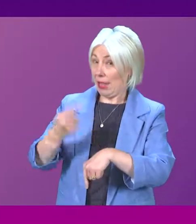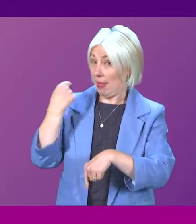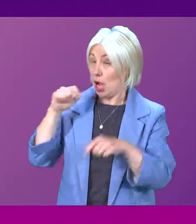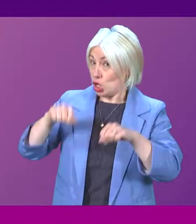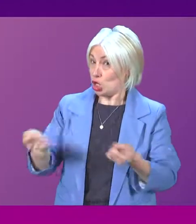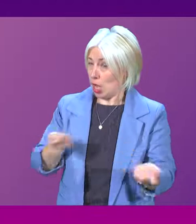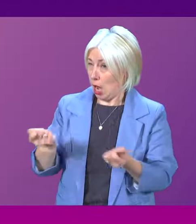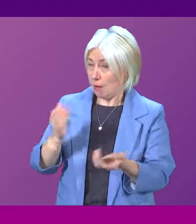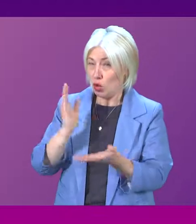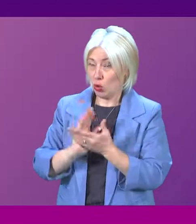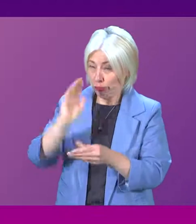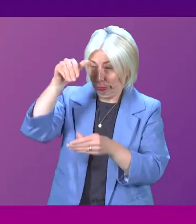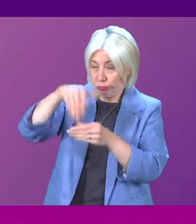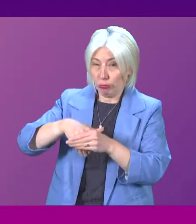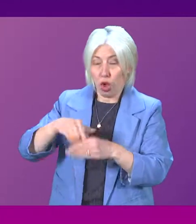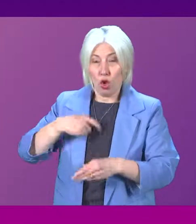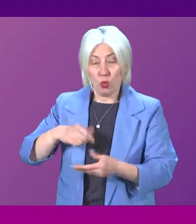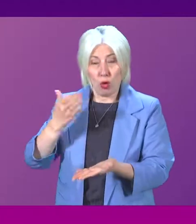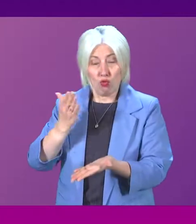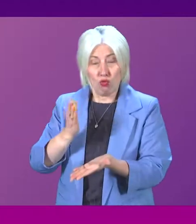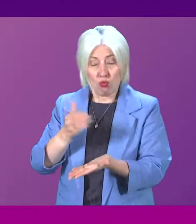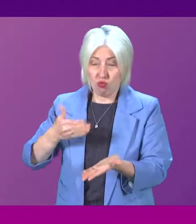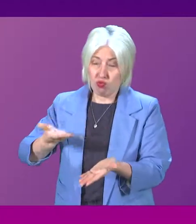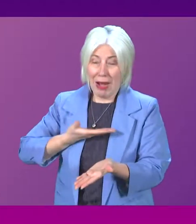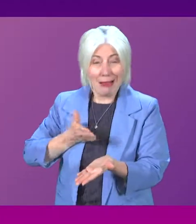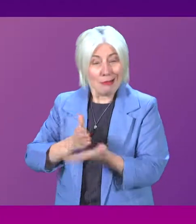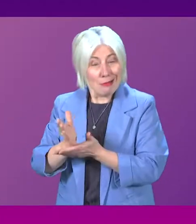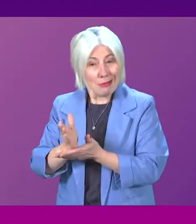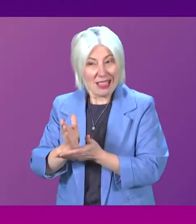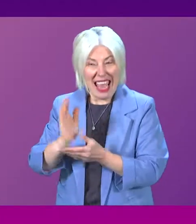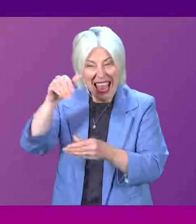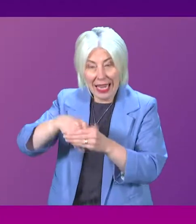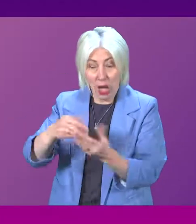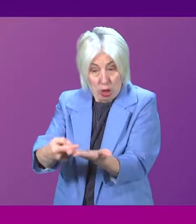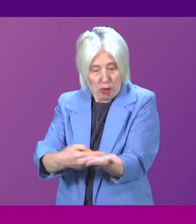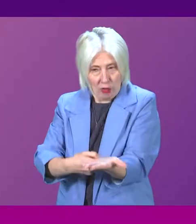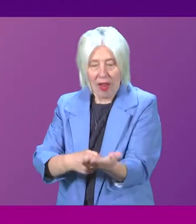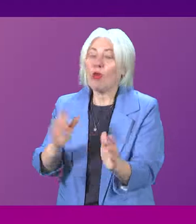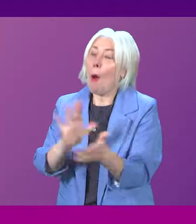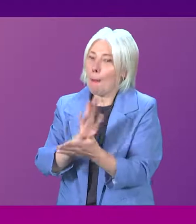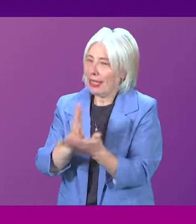for human rights being embedded in the inquiry’s terms of reference, so I am pleased to hear the commitment to that today.